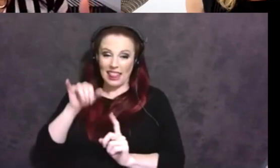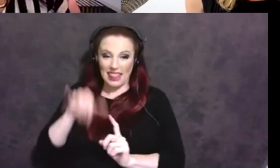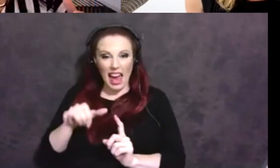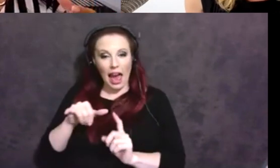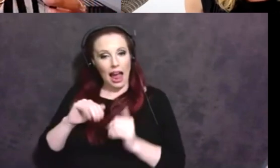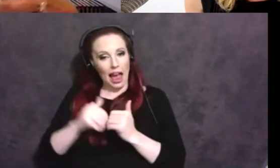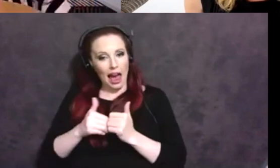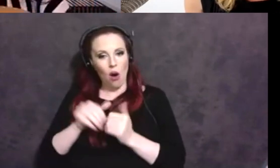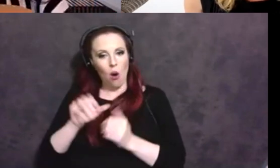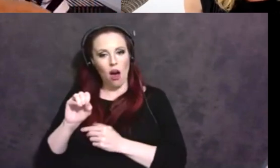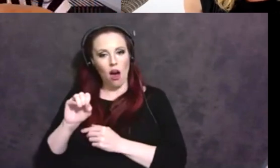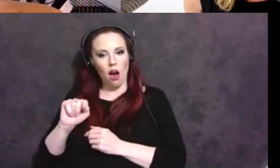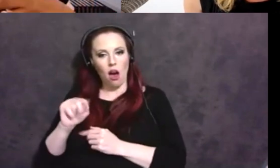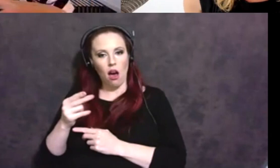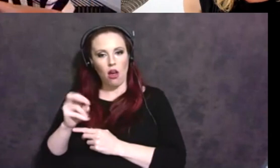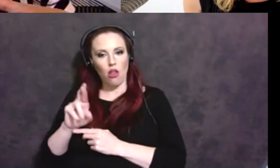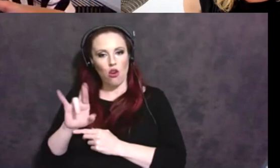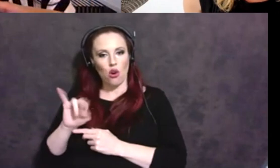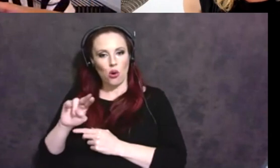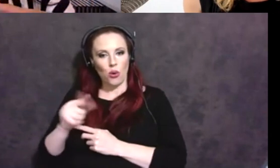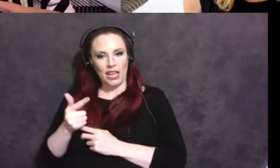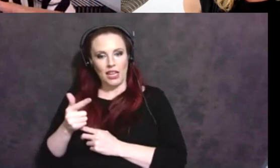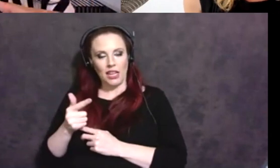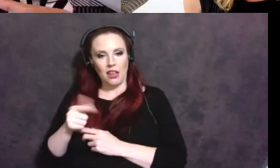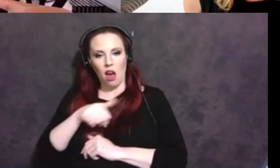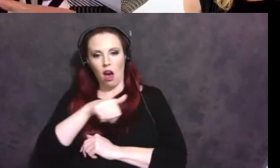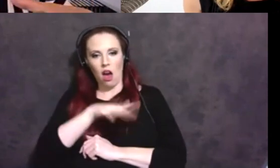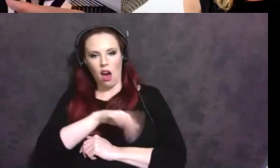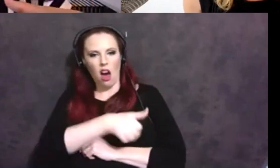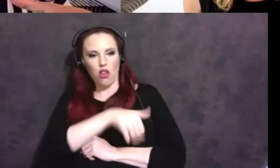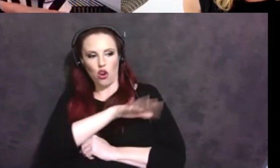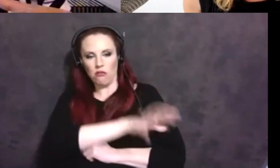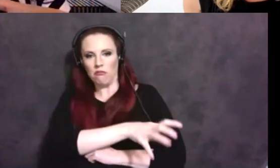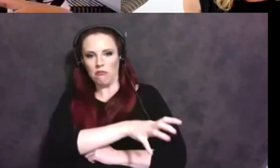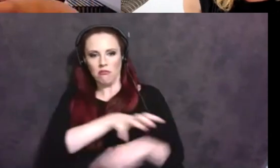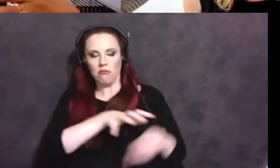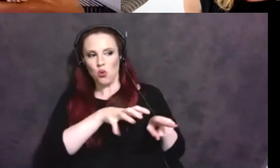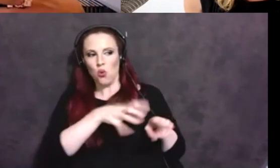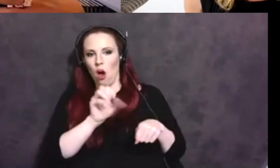or what feels unsafe and gravitate toward sameness. This, by the way, by extension what